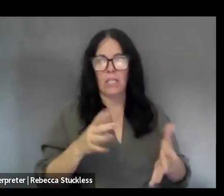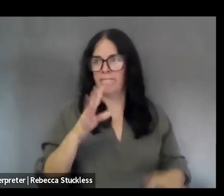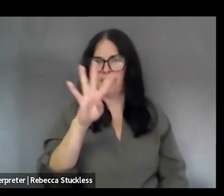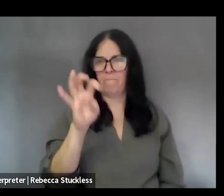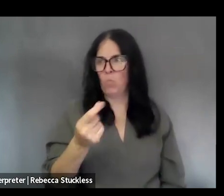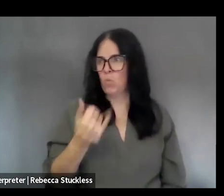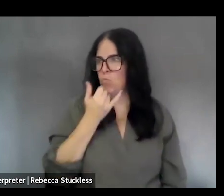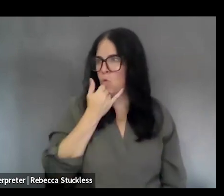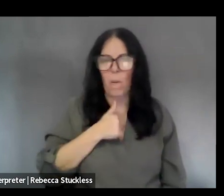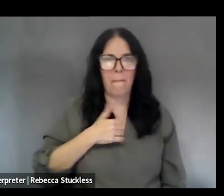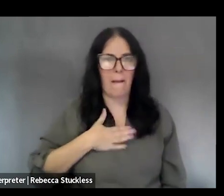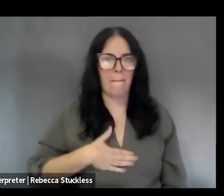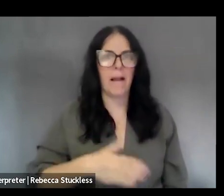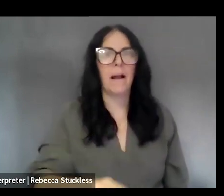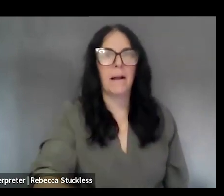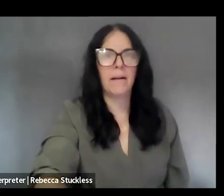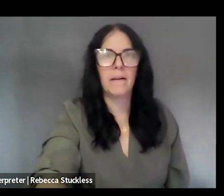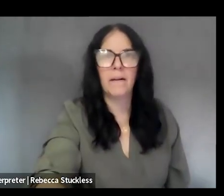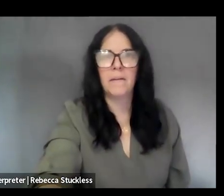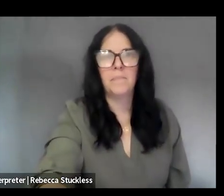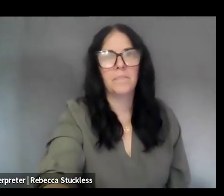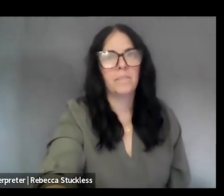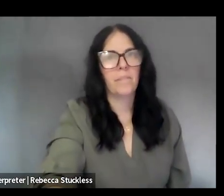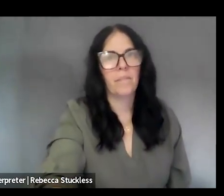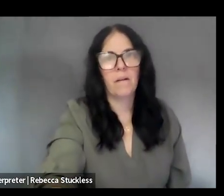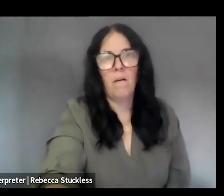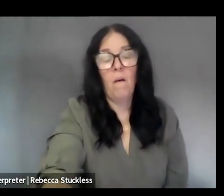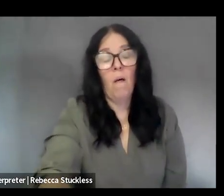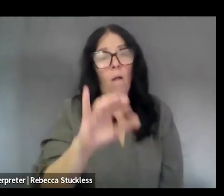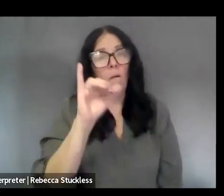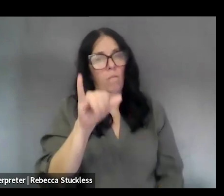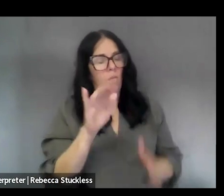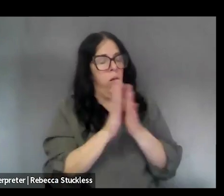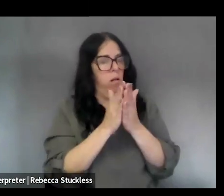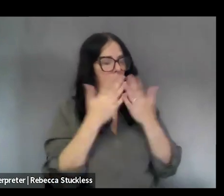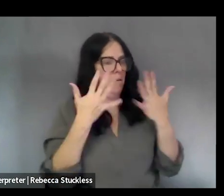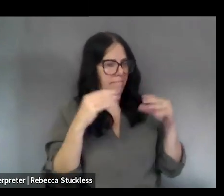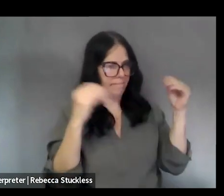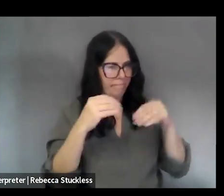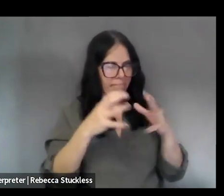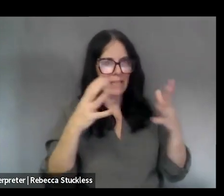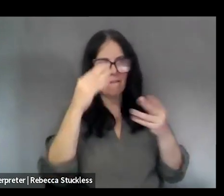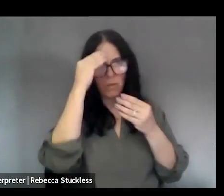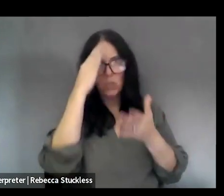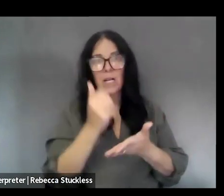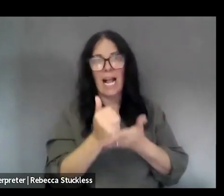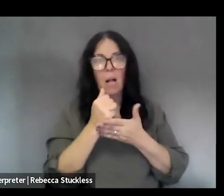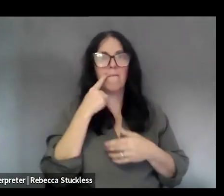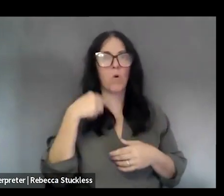And, she has so much information in there that's really helpful for non-specialists if you